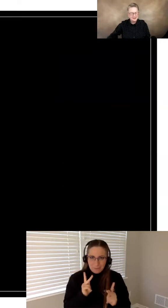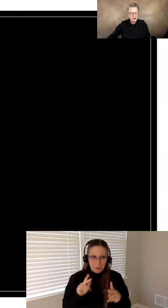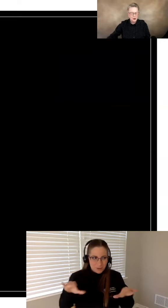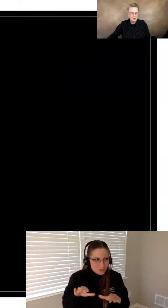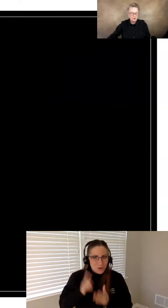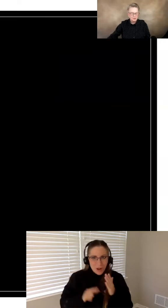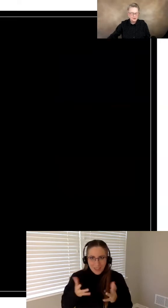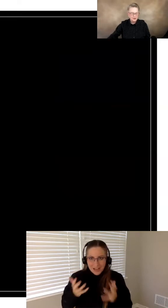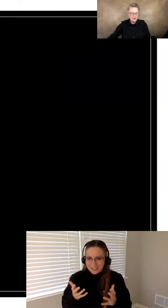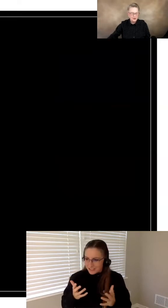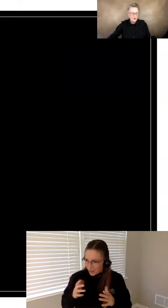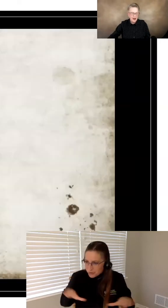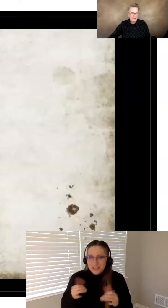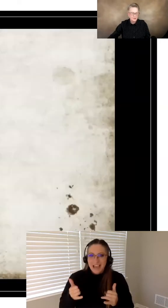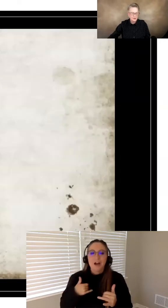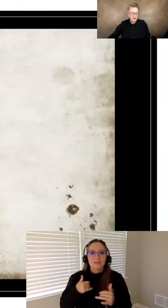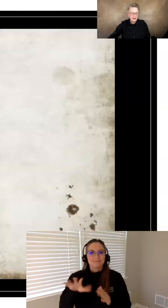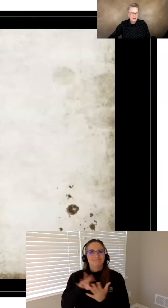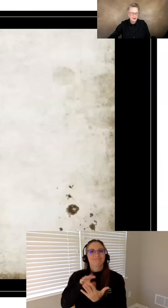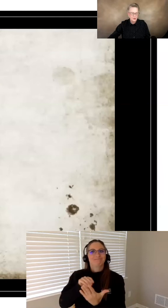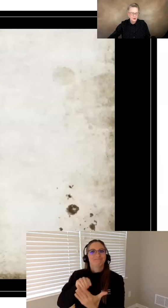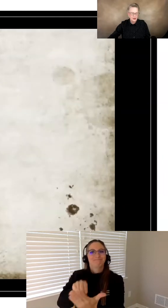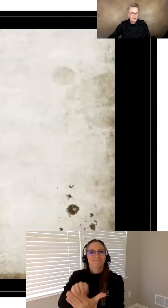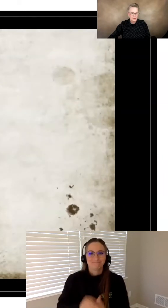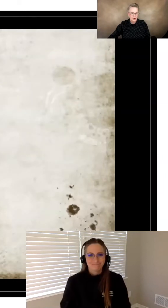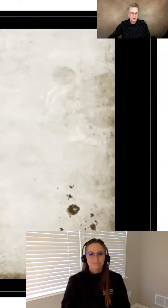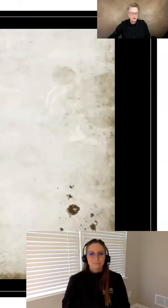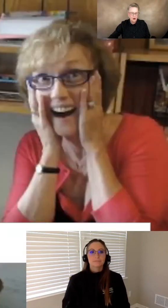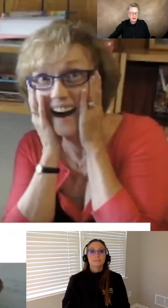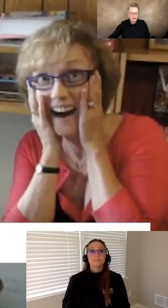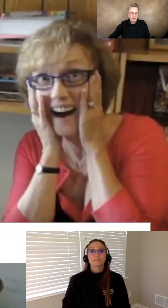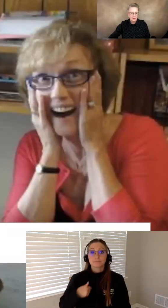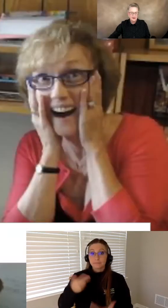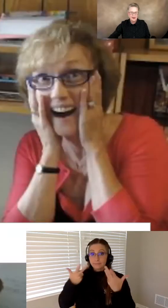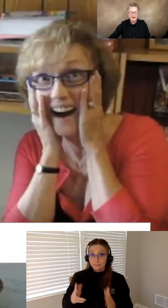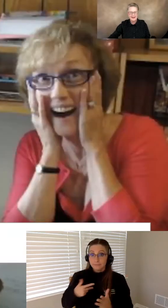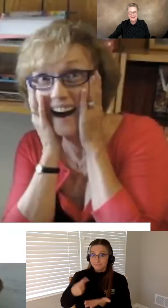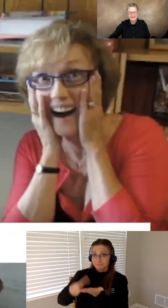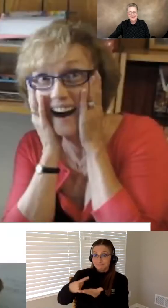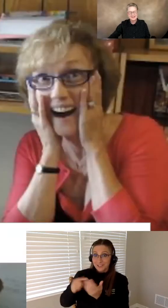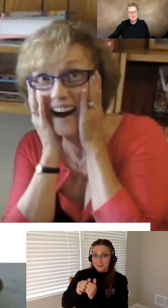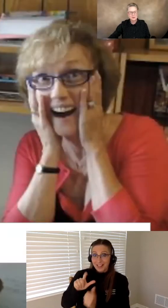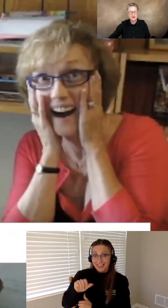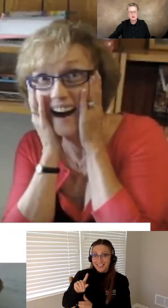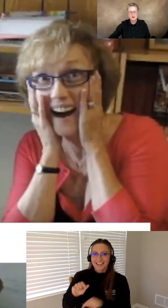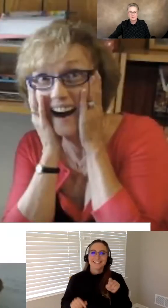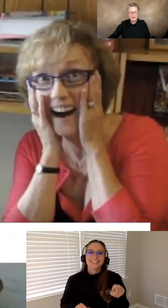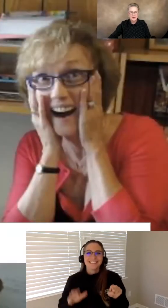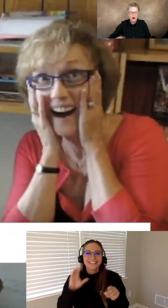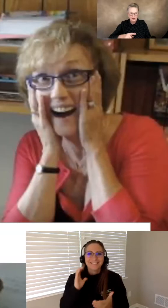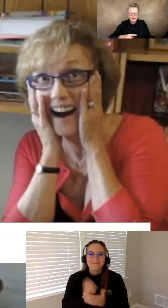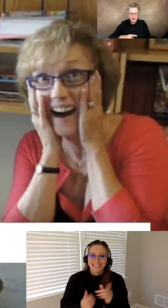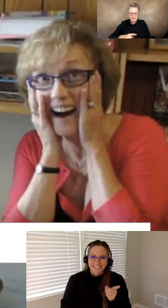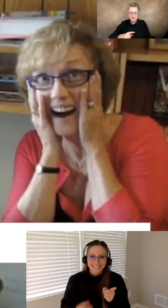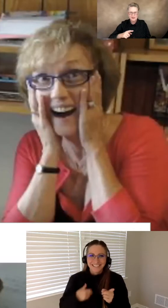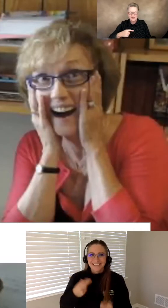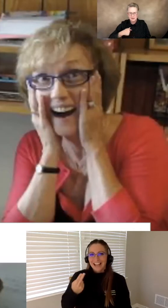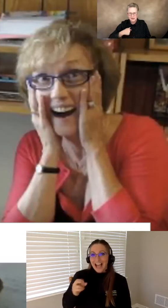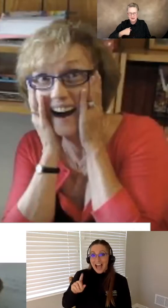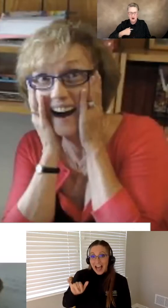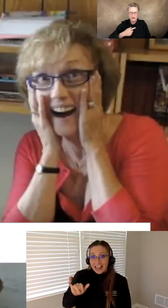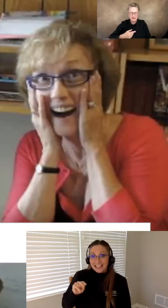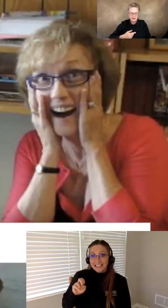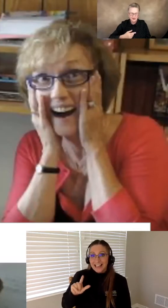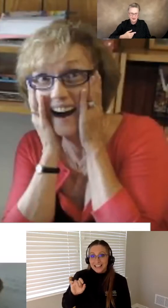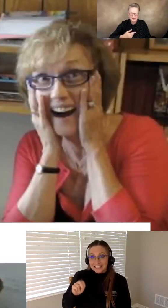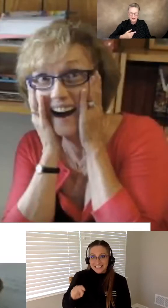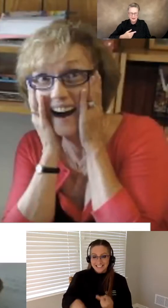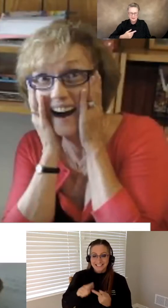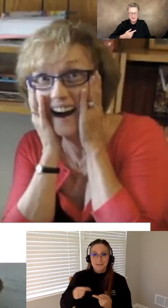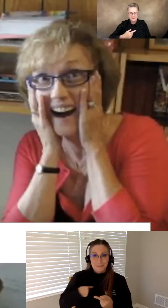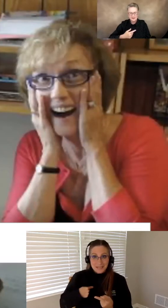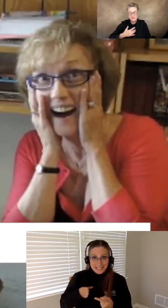so . . . after we were able to talk to Lottie this is a picture of Holly Nelson and me, Holly uh is my